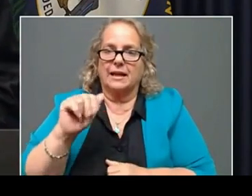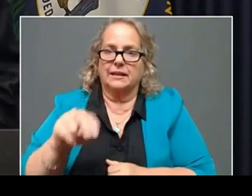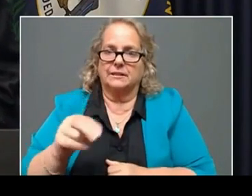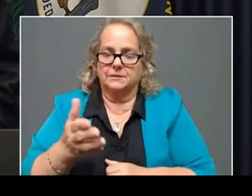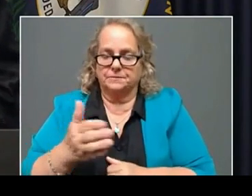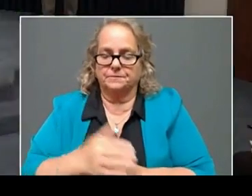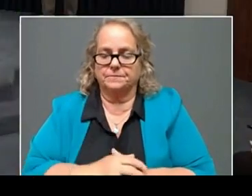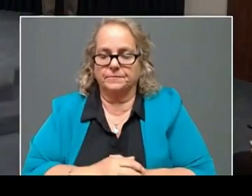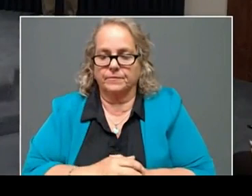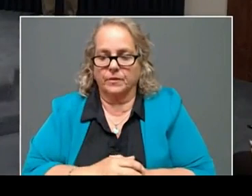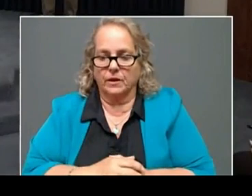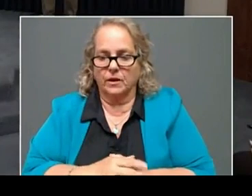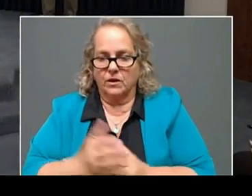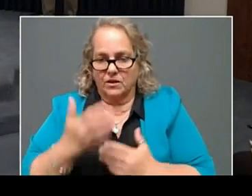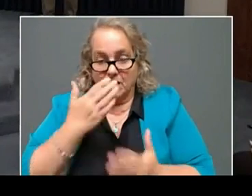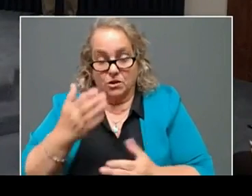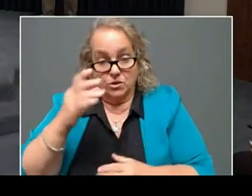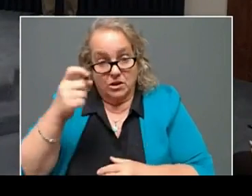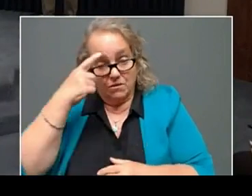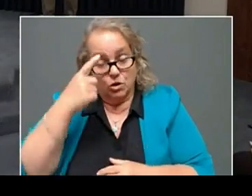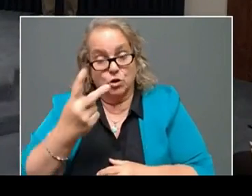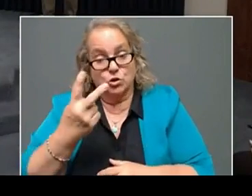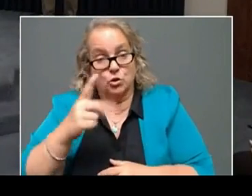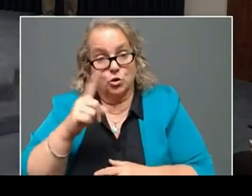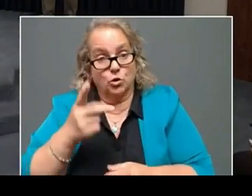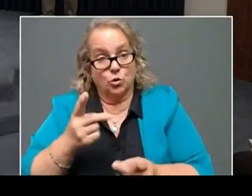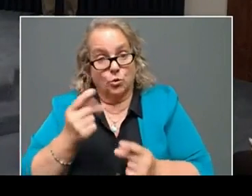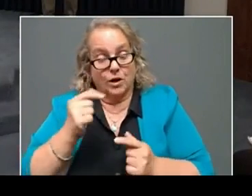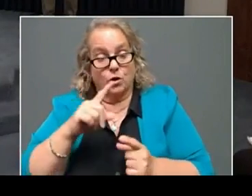Governor. A few quick questions here. Similar to Alex. I'm curious just the